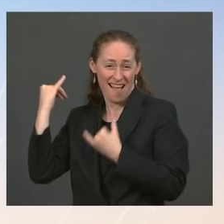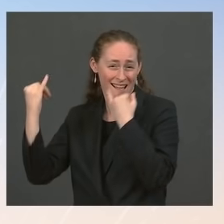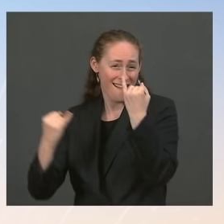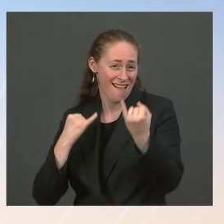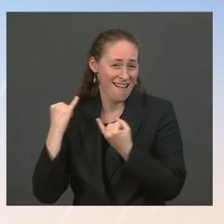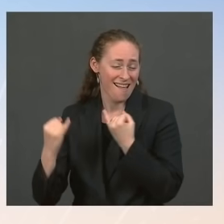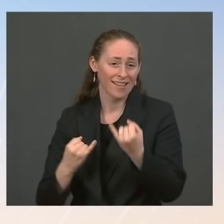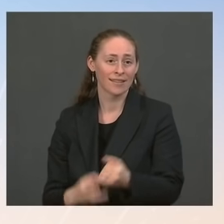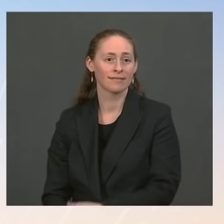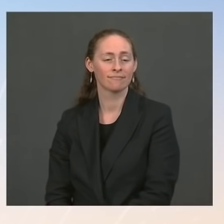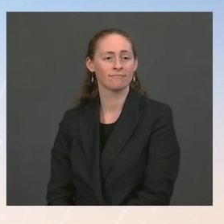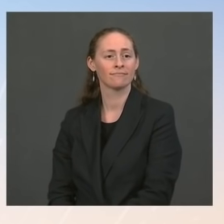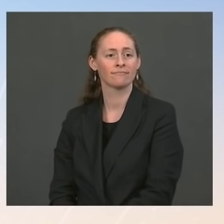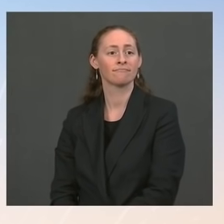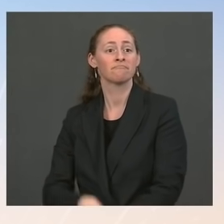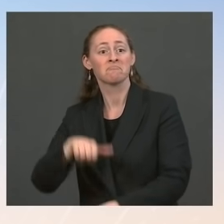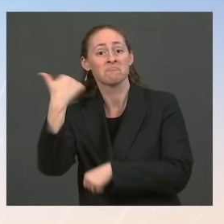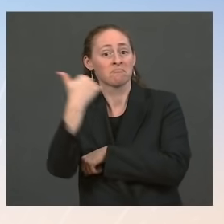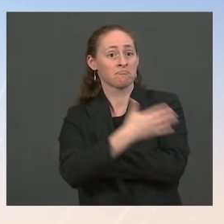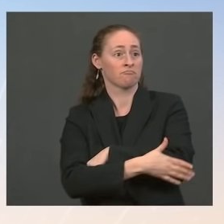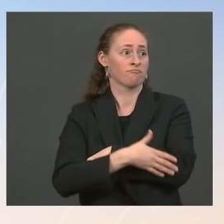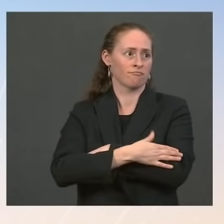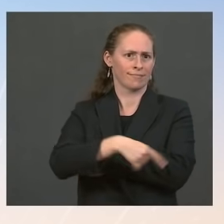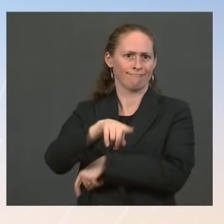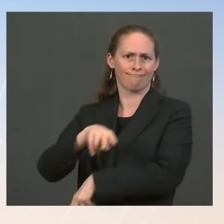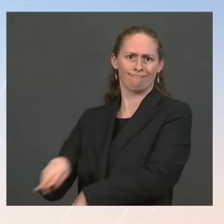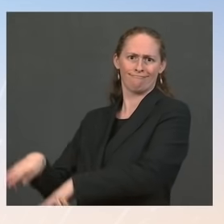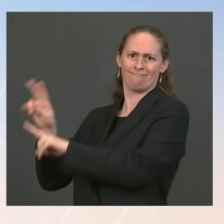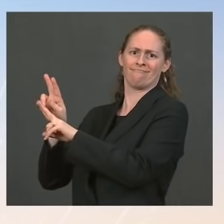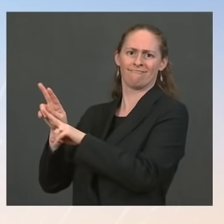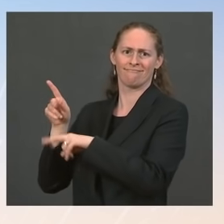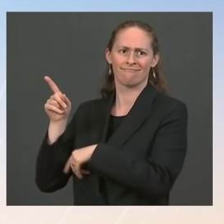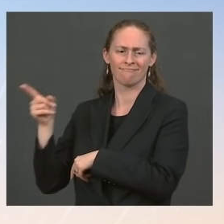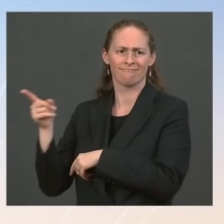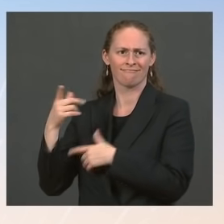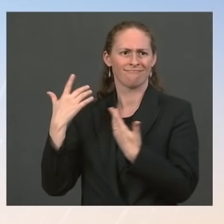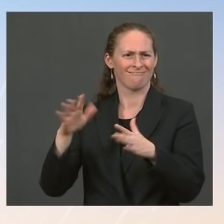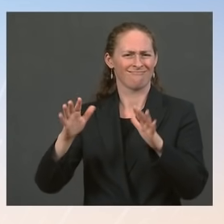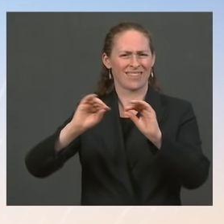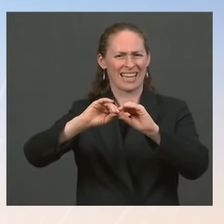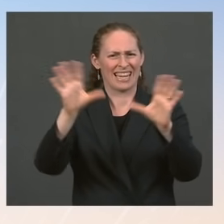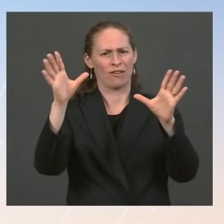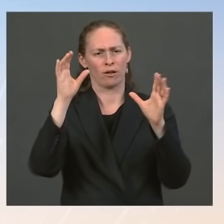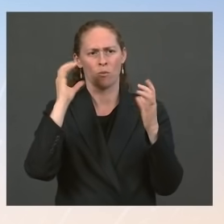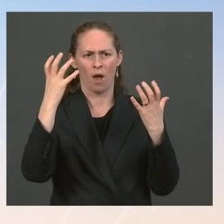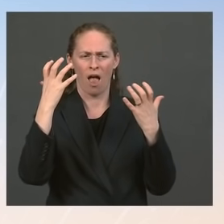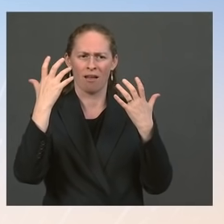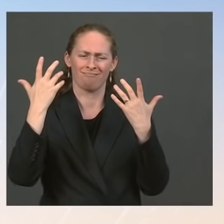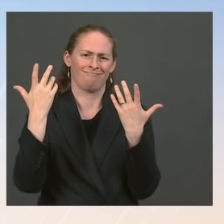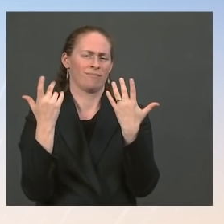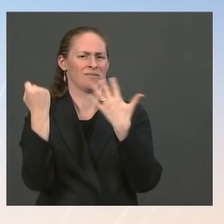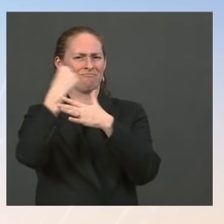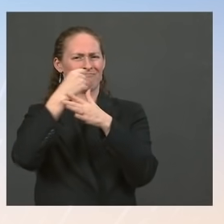but I can convey that his record is clear. Addressing the climate crisis is top and front and center of his agenda.